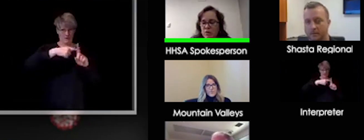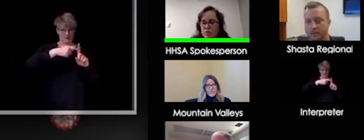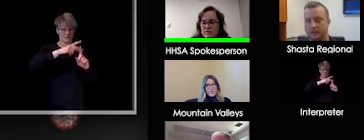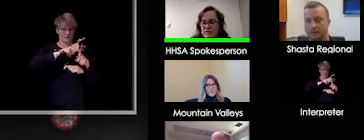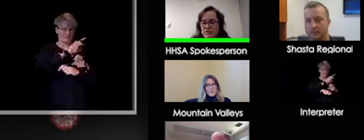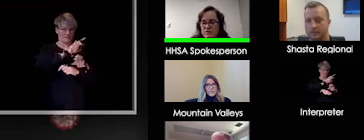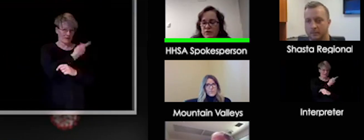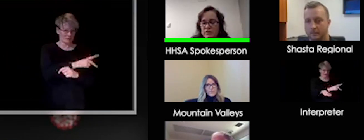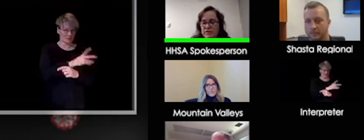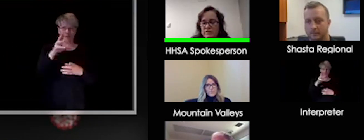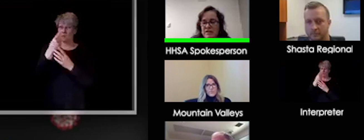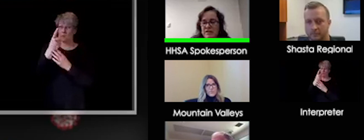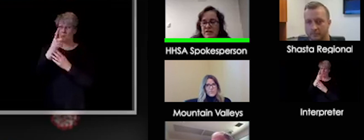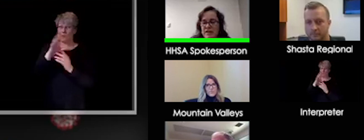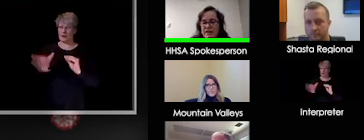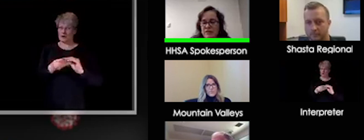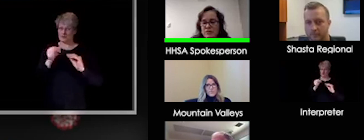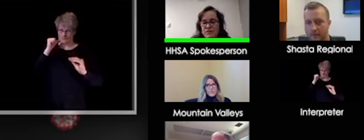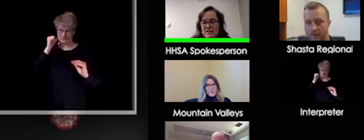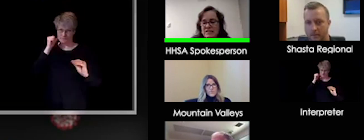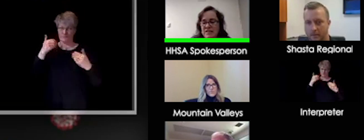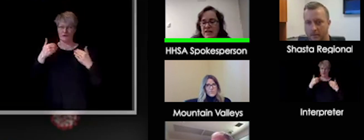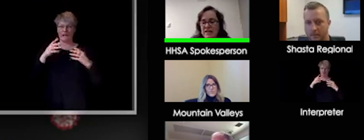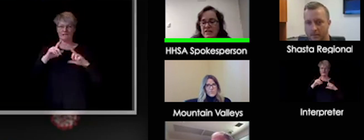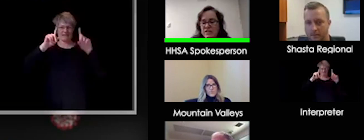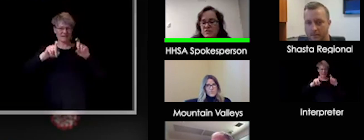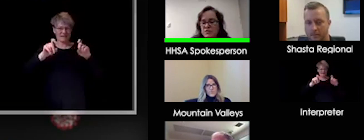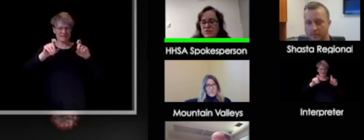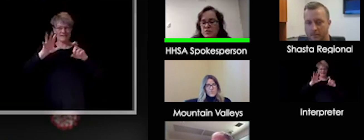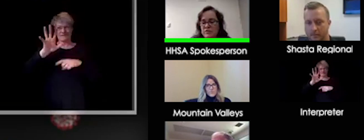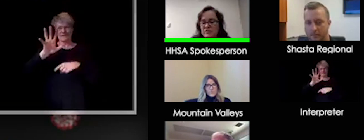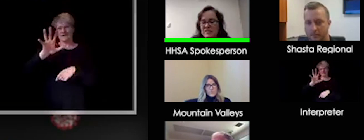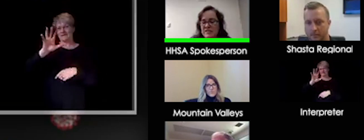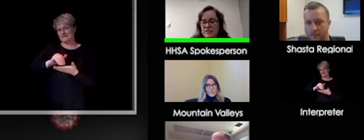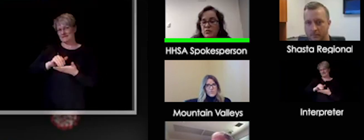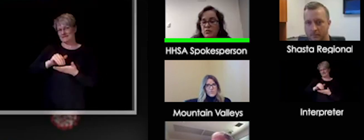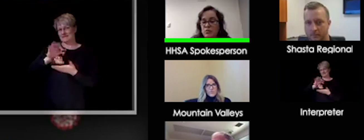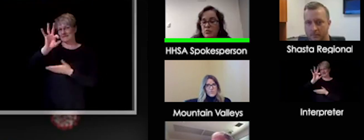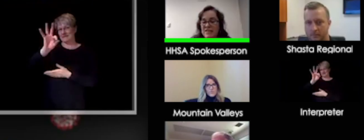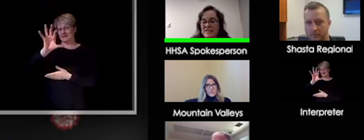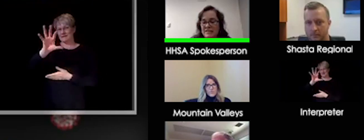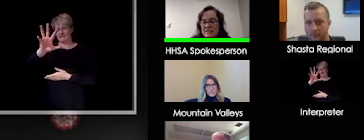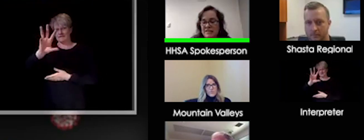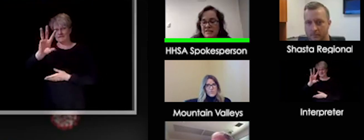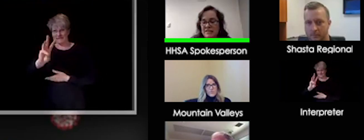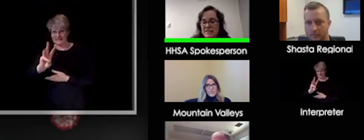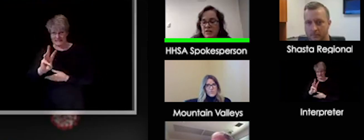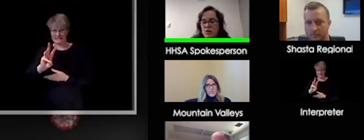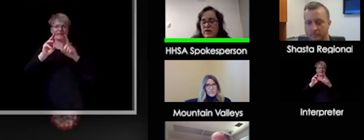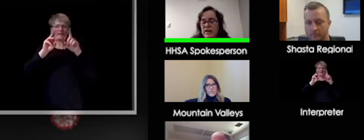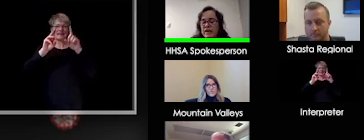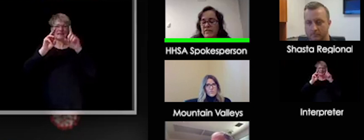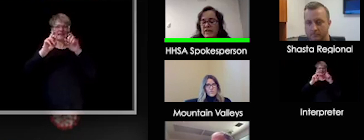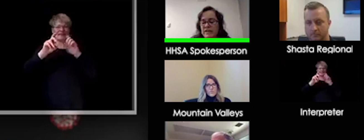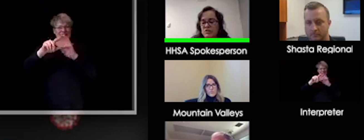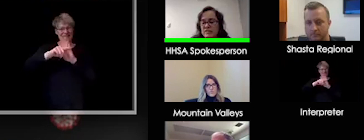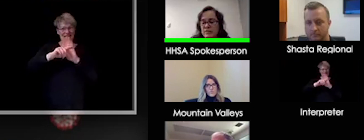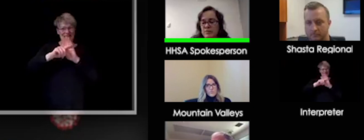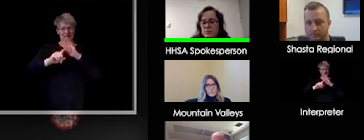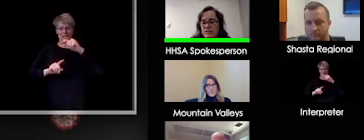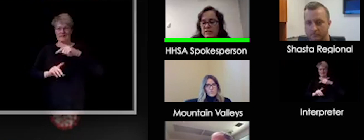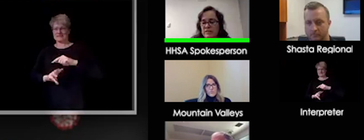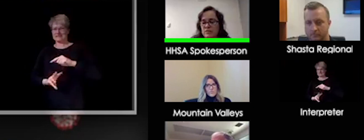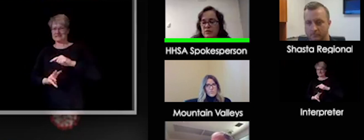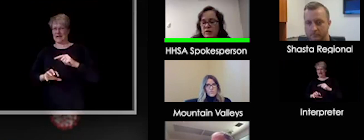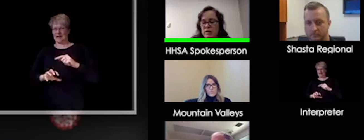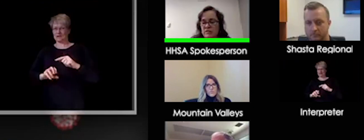We’ve done 5956 negative tests, for a total of 6003 tests. We have 9 Shasta County residents